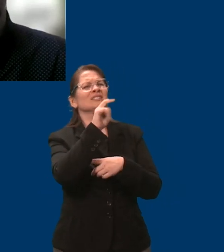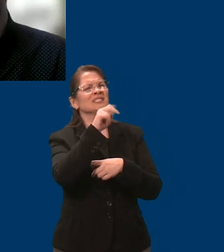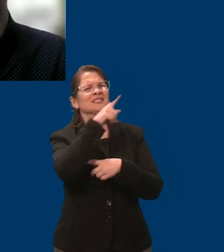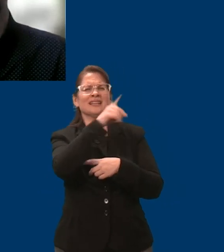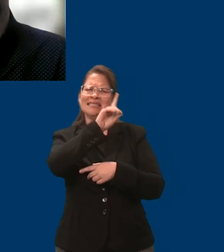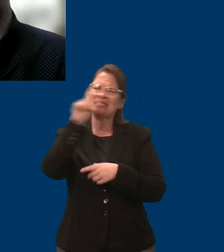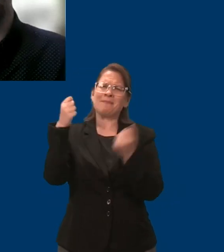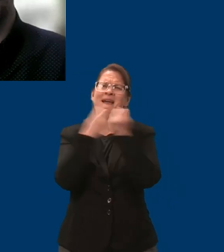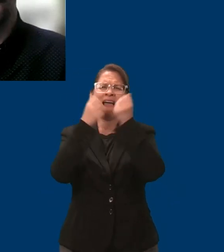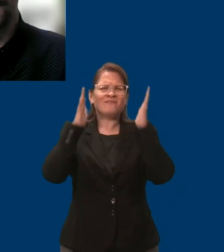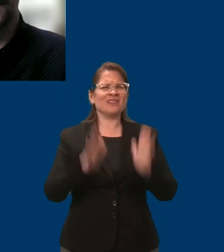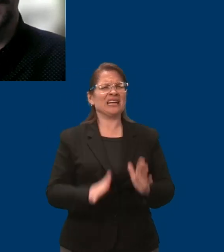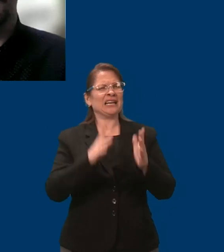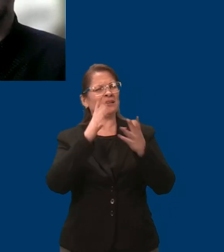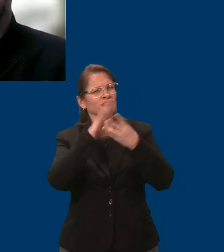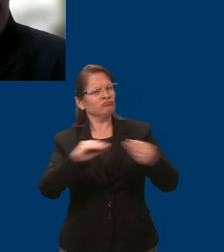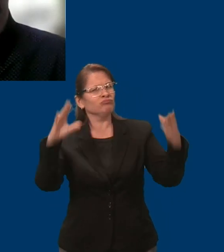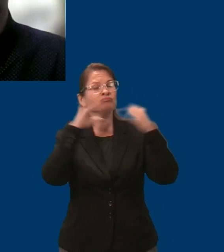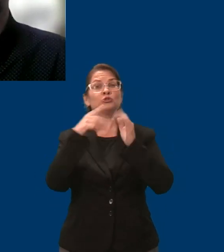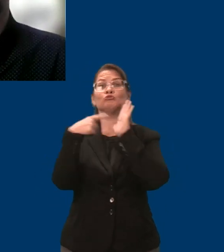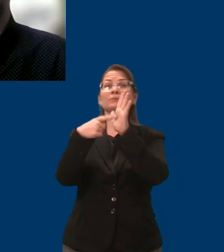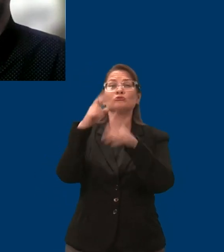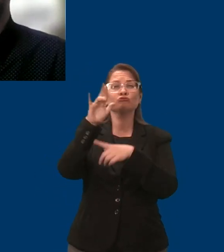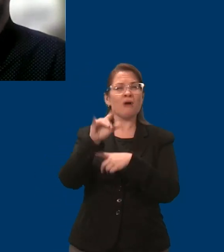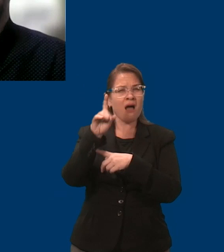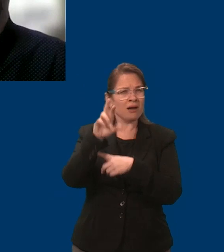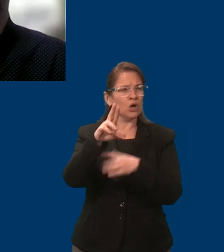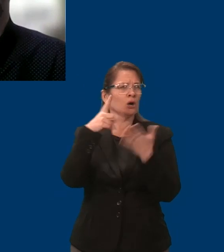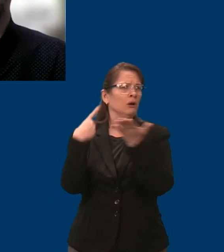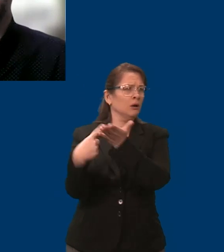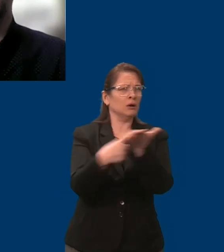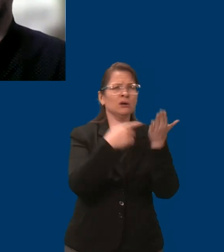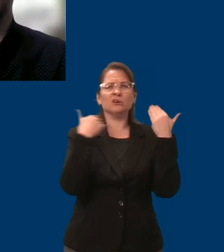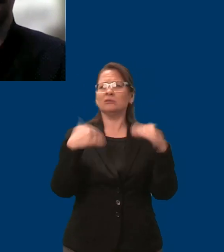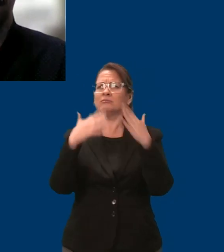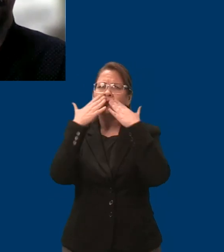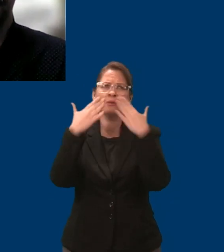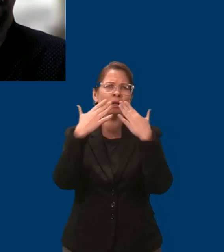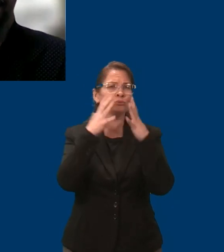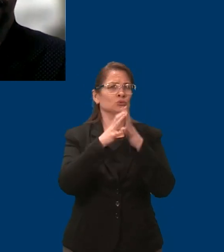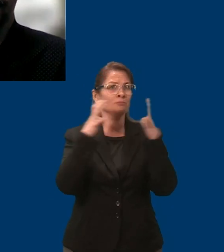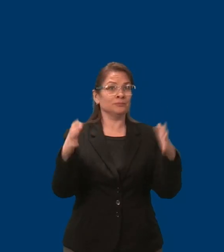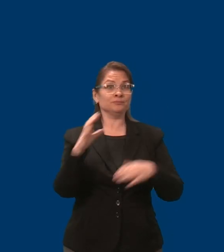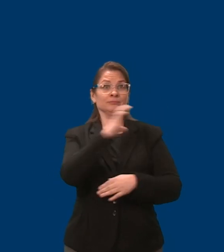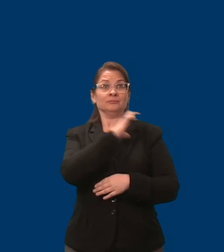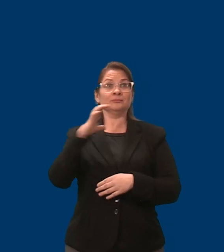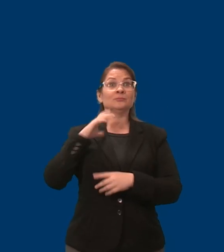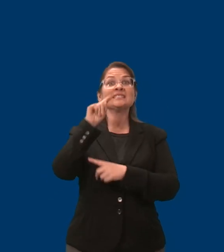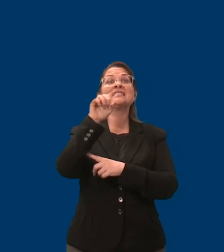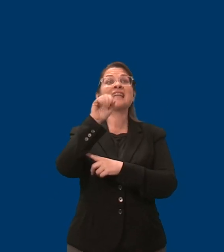for being part of this conversation. Our next segment will be moderated by council member Tammy Berberi.